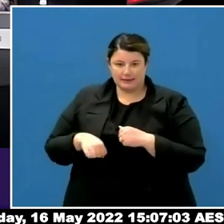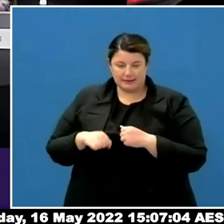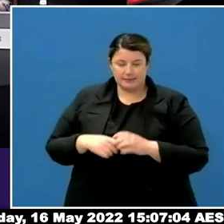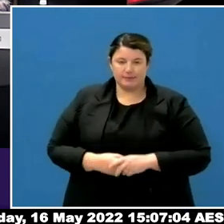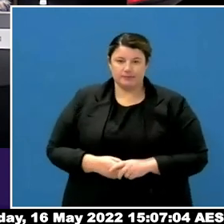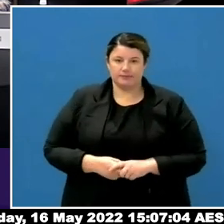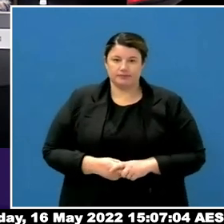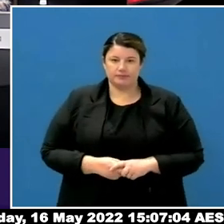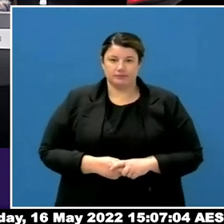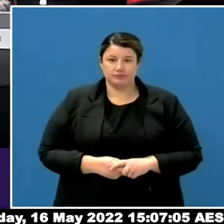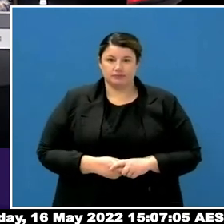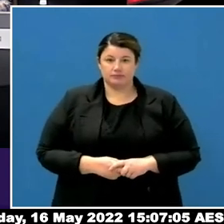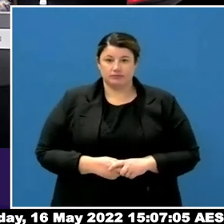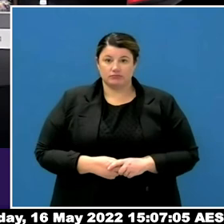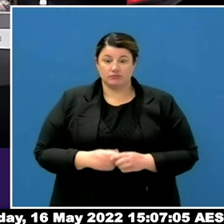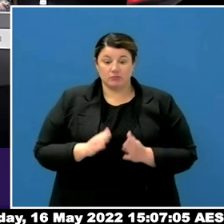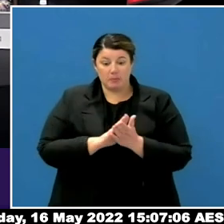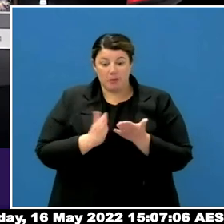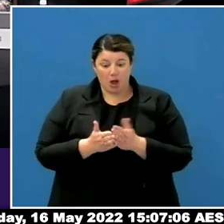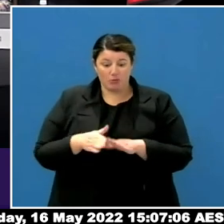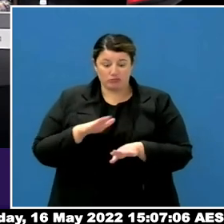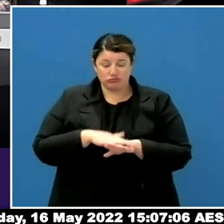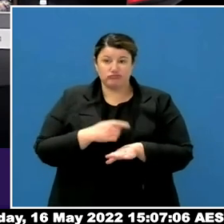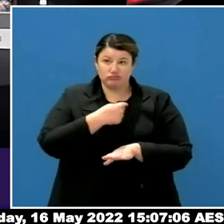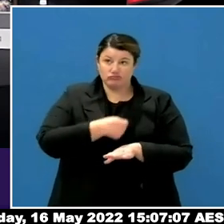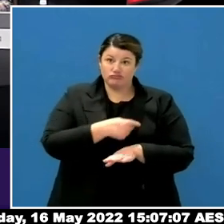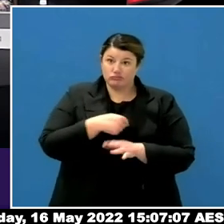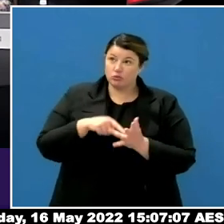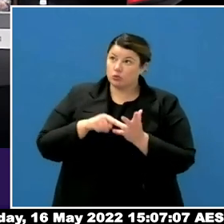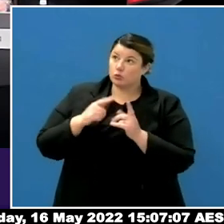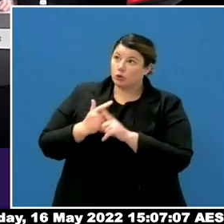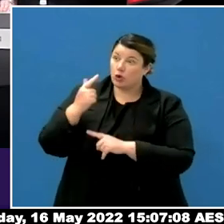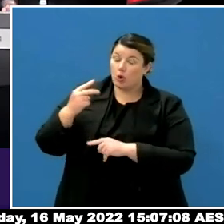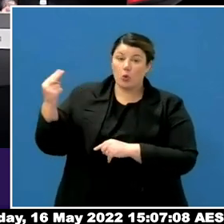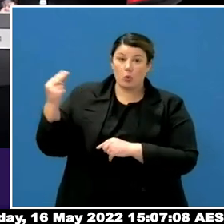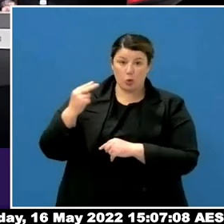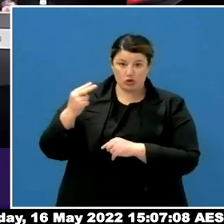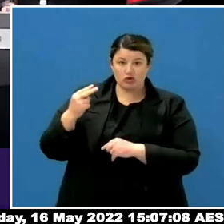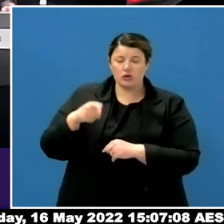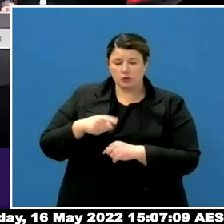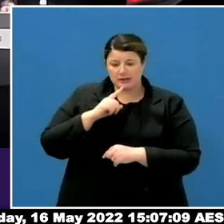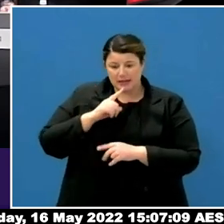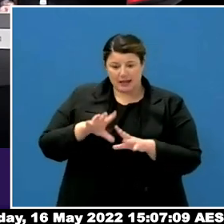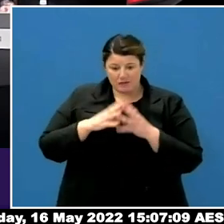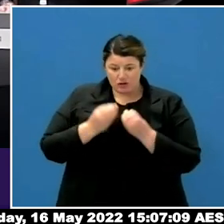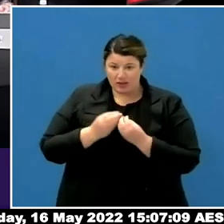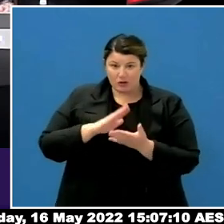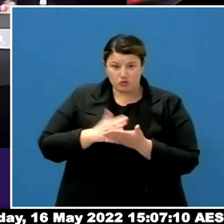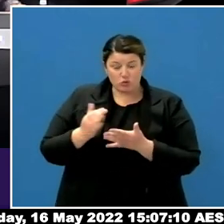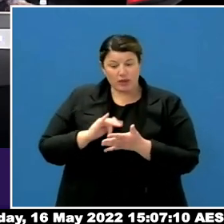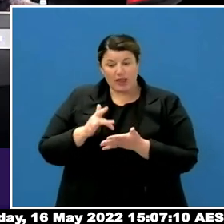Thank you very much. Thank you, Suzie, thank you Rob.